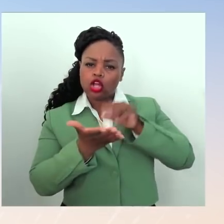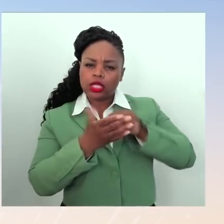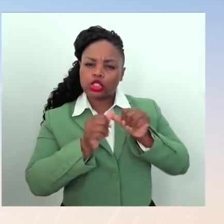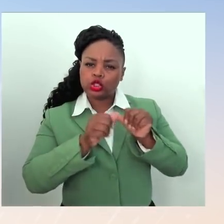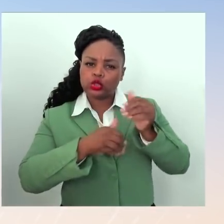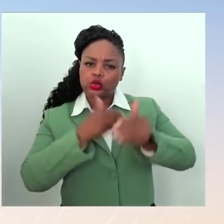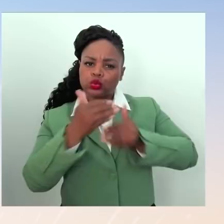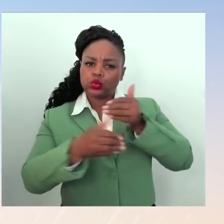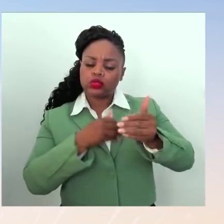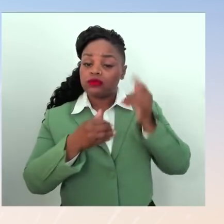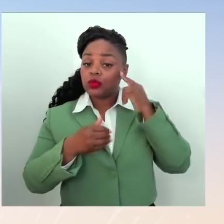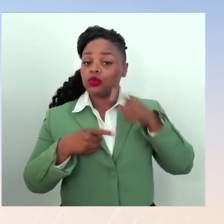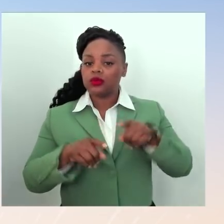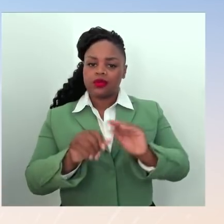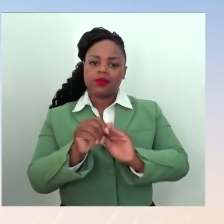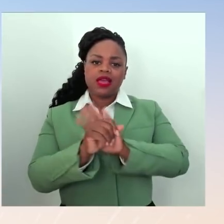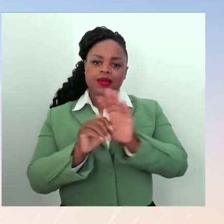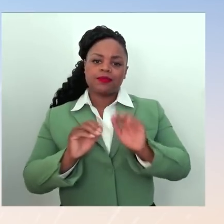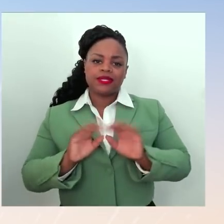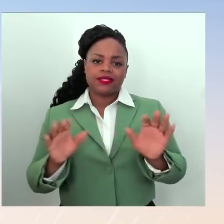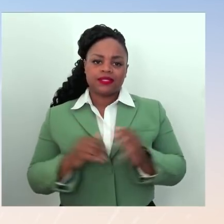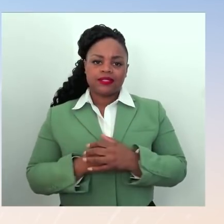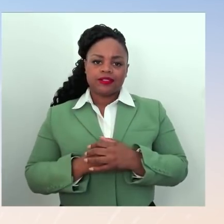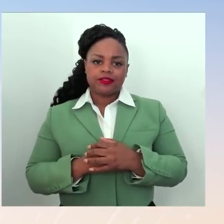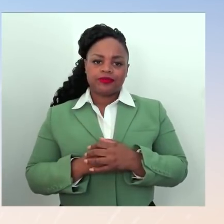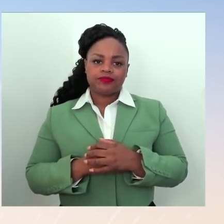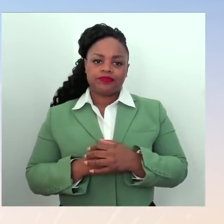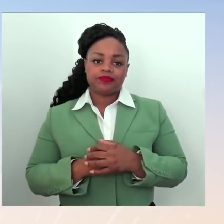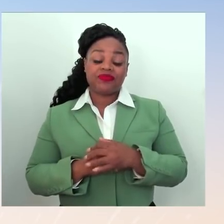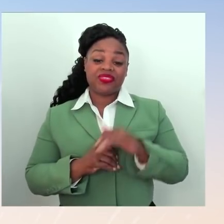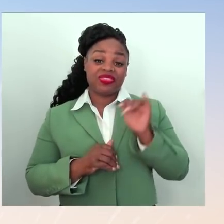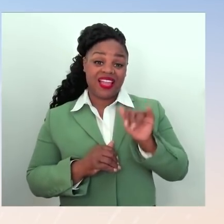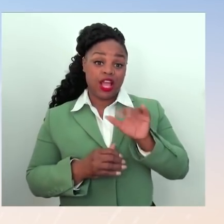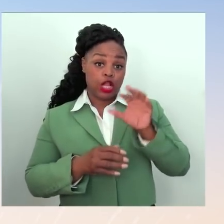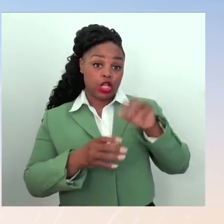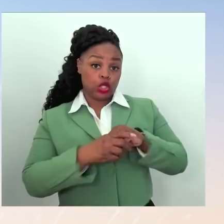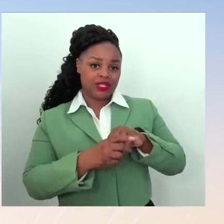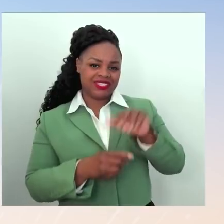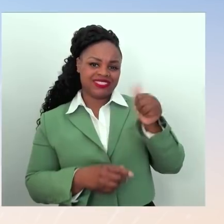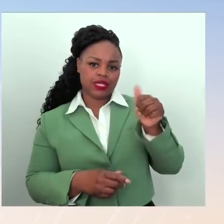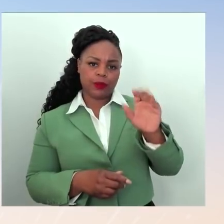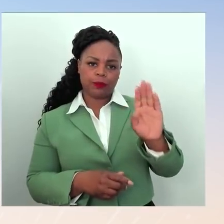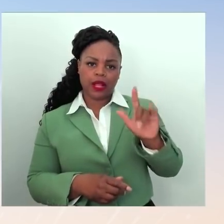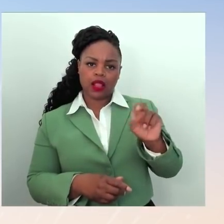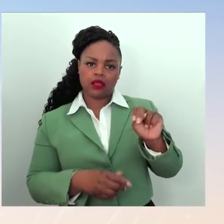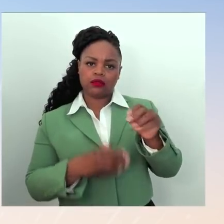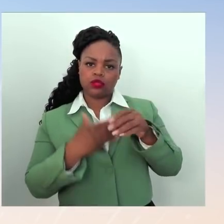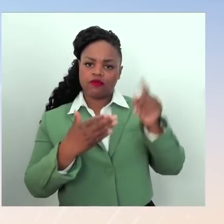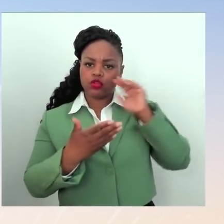includes over $10 billion for community colleges and over $2.7 billion for HBCUs --